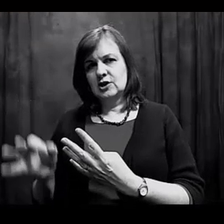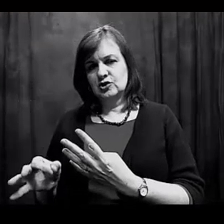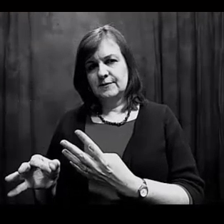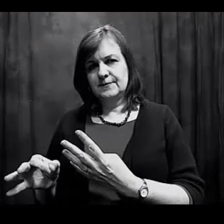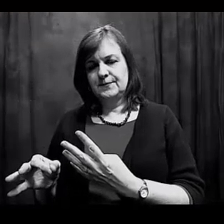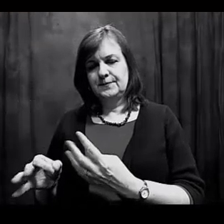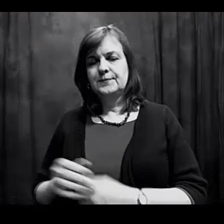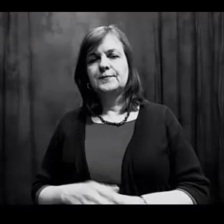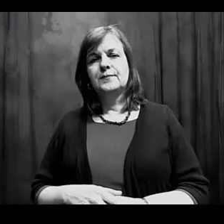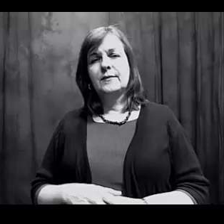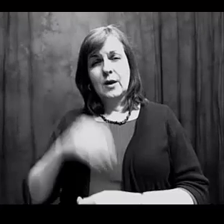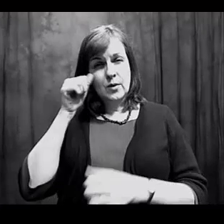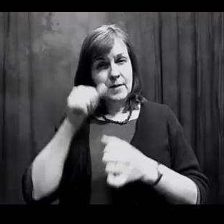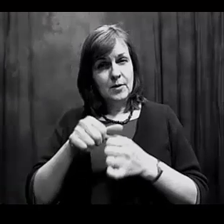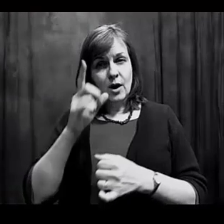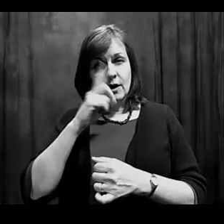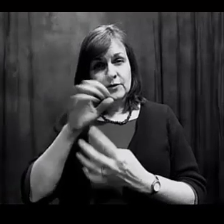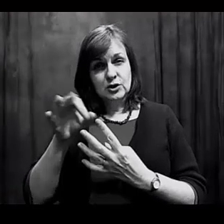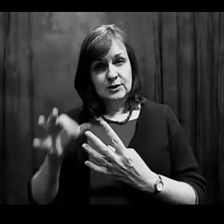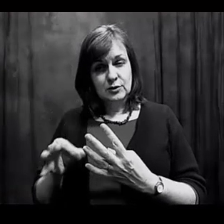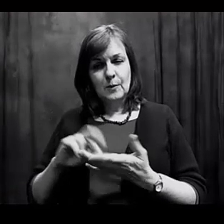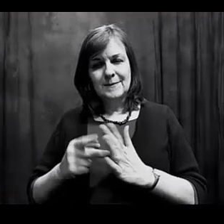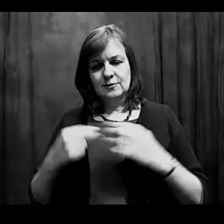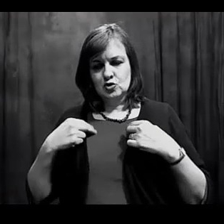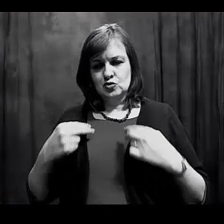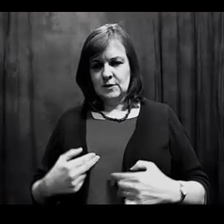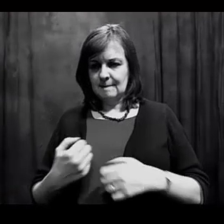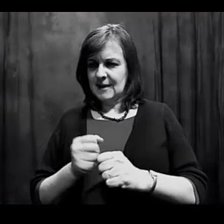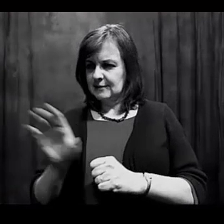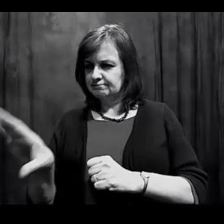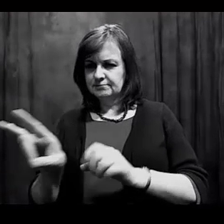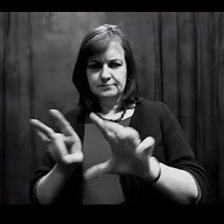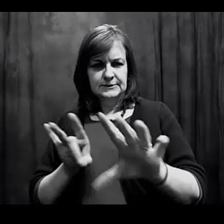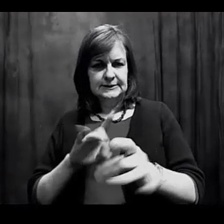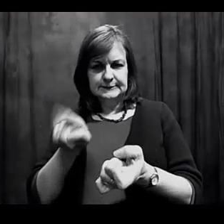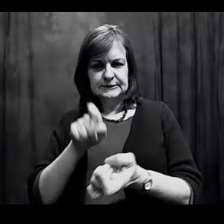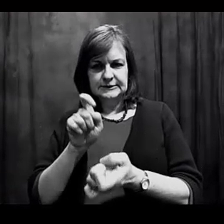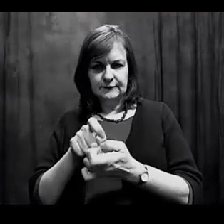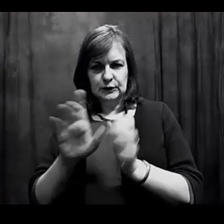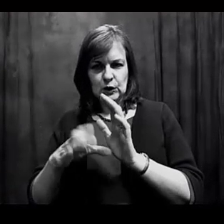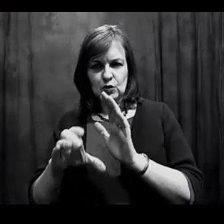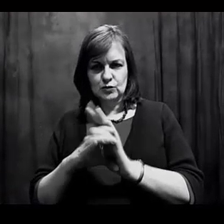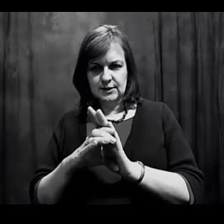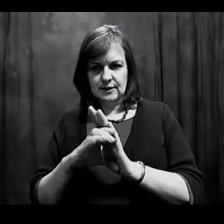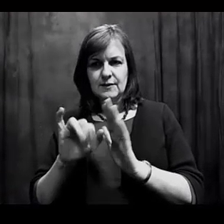defect this might be blindness or deafness we also look at things like hip dysplasia